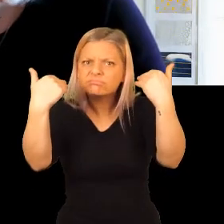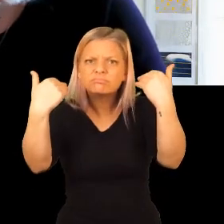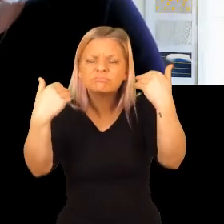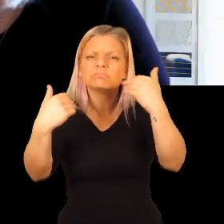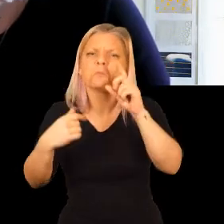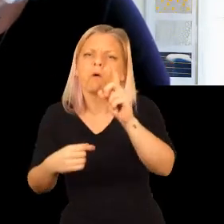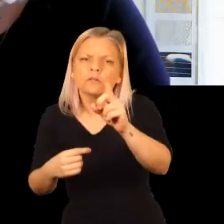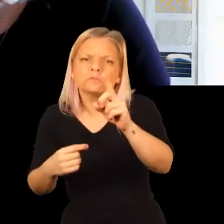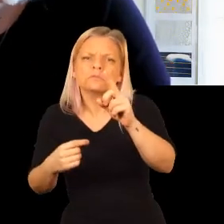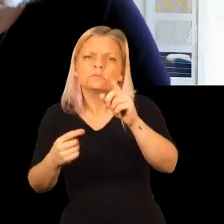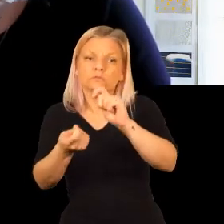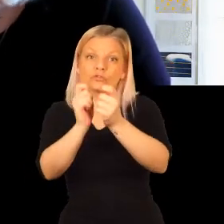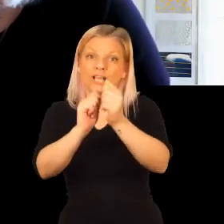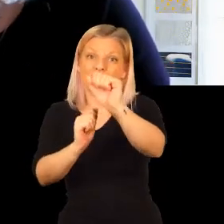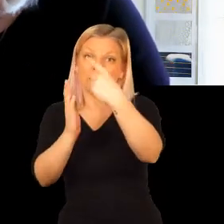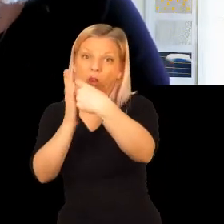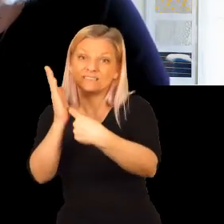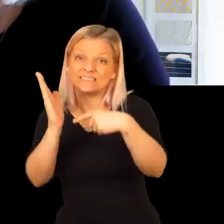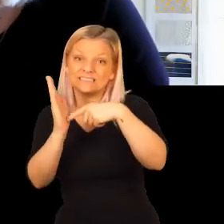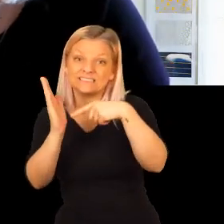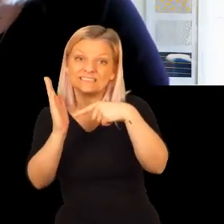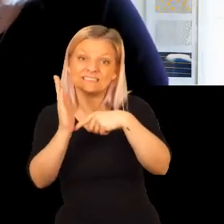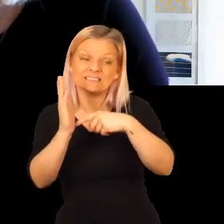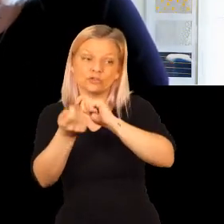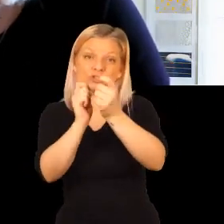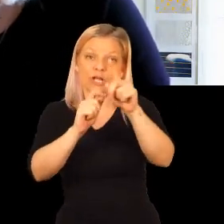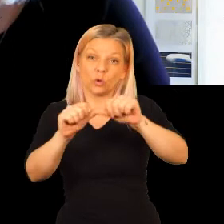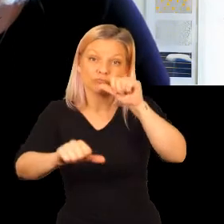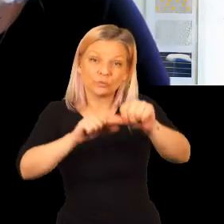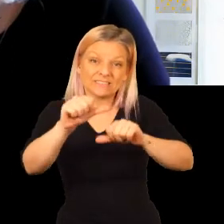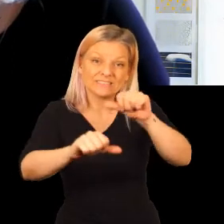different way then bring it on and but actually then how are you going to change your policies